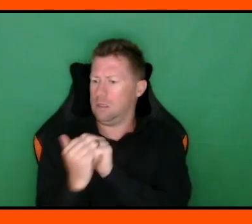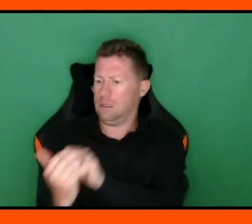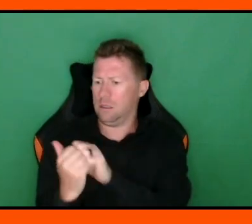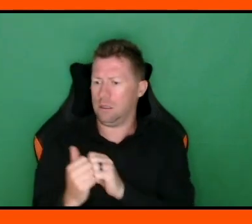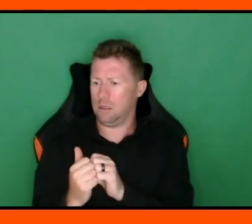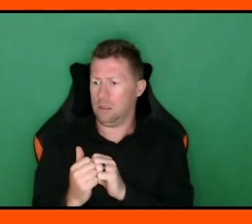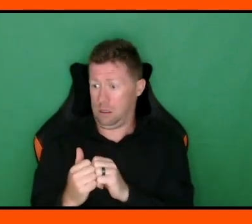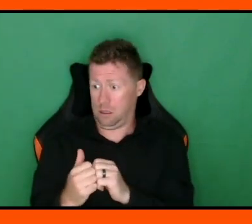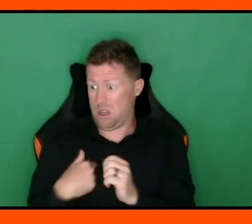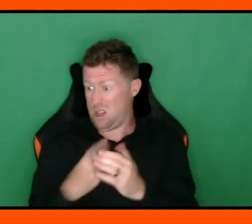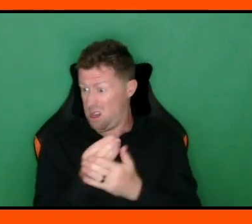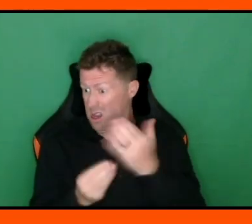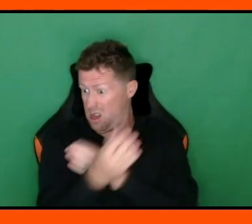on our submissions around content.